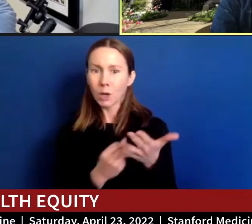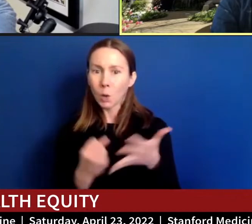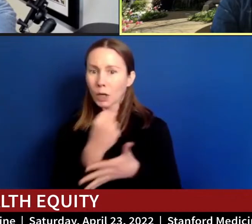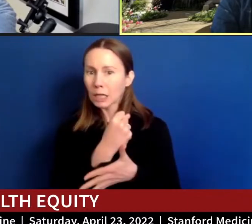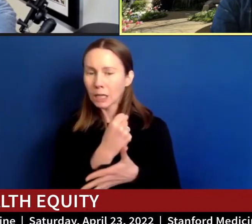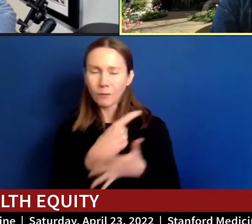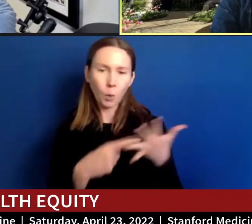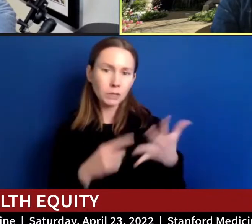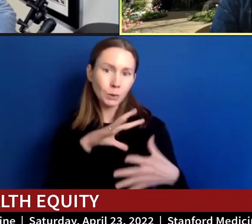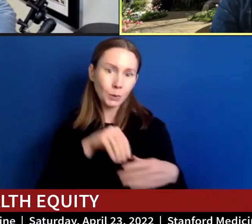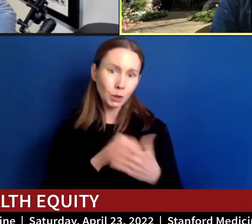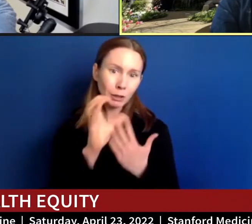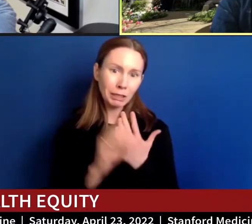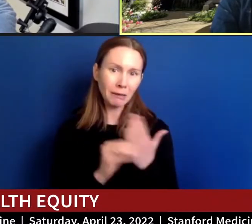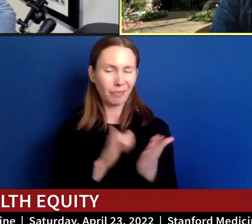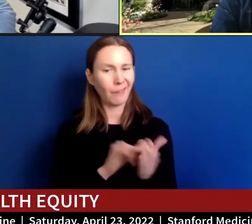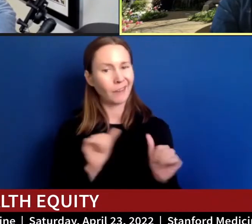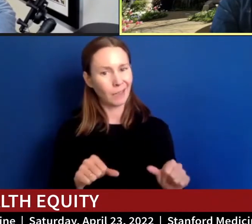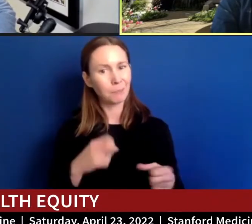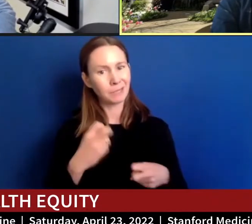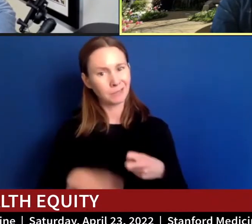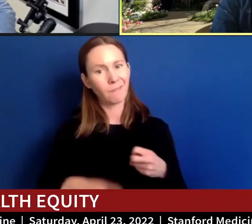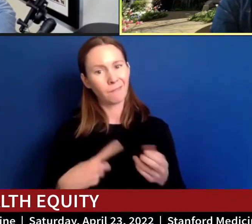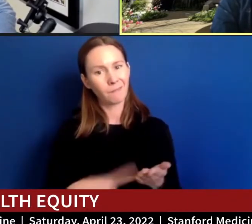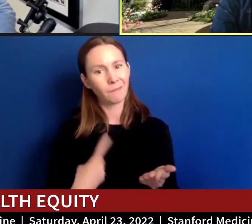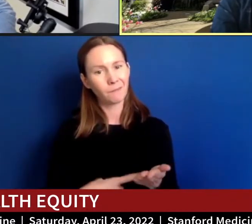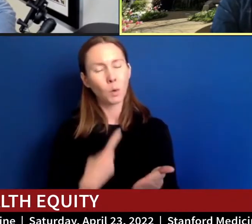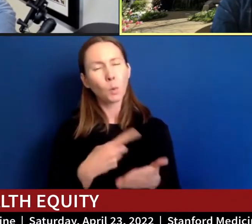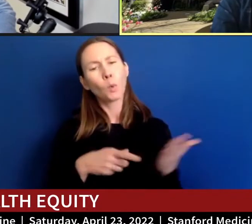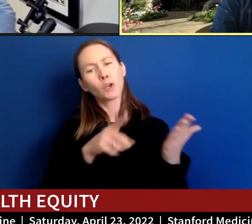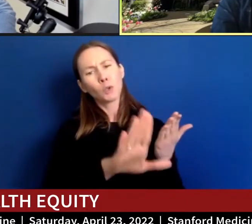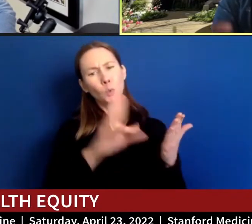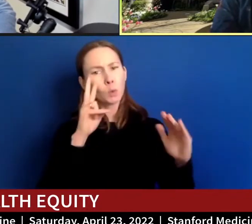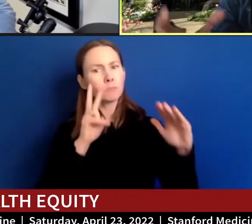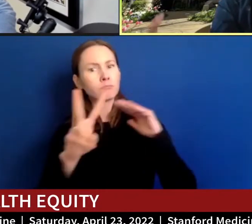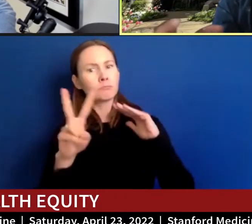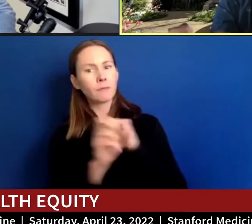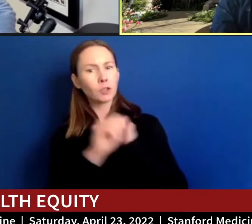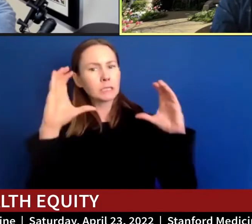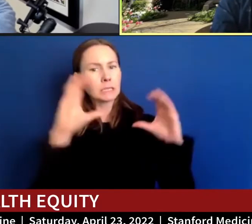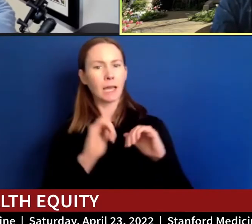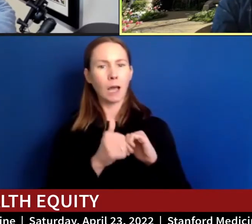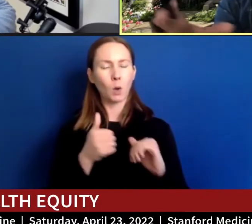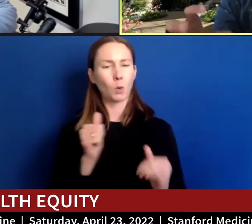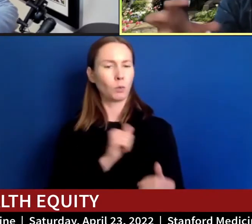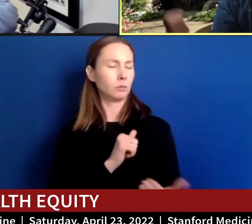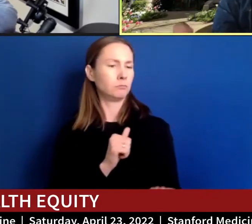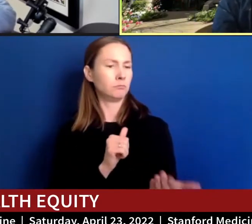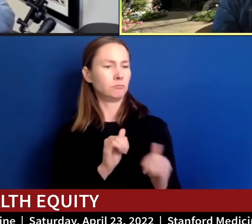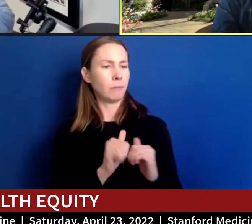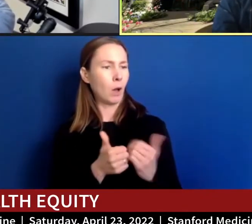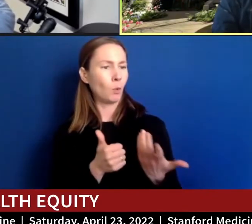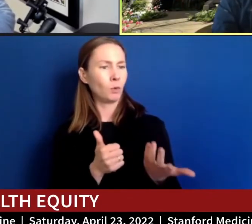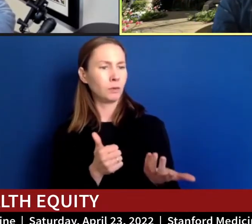can often be difficult. What do you foresee as the way to kind of put, I guess teeth behind this, and